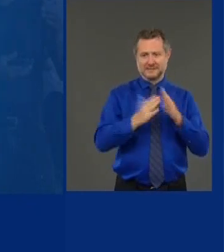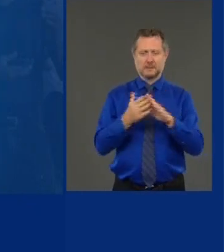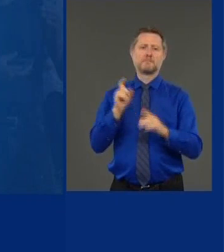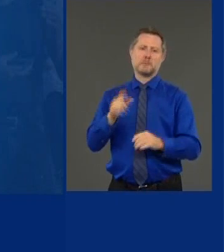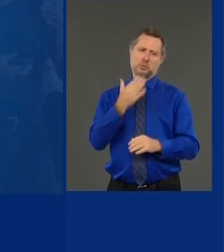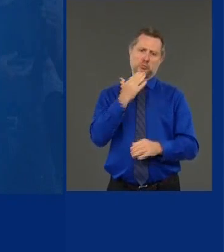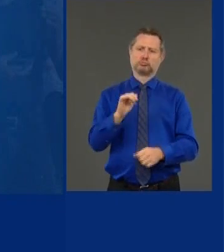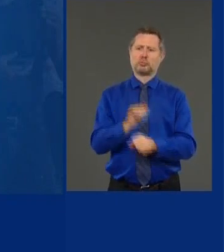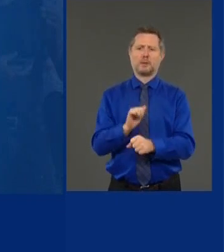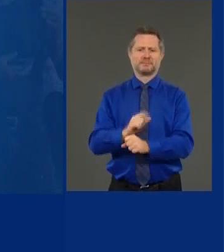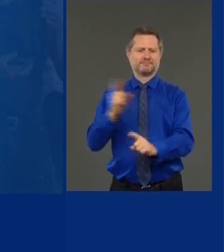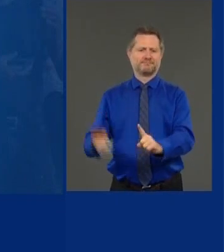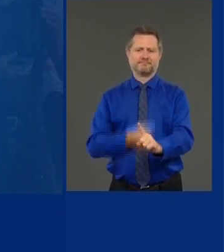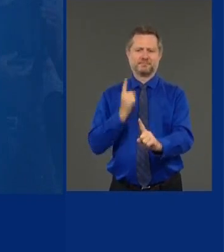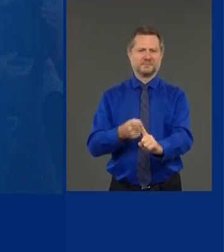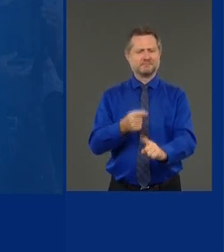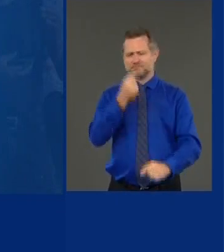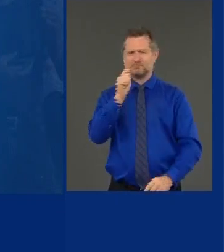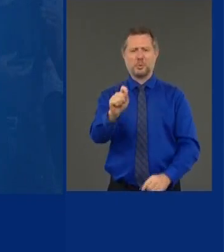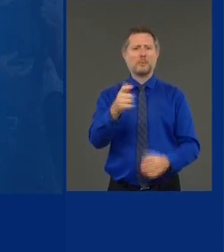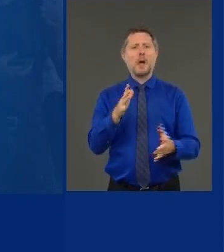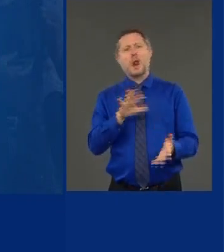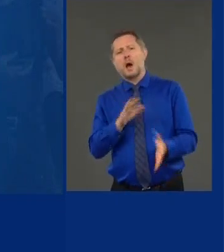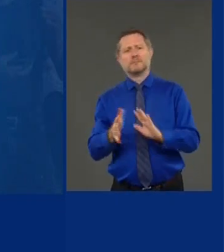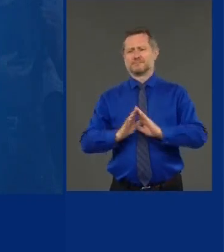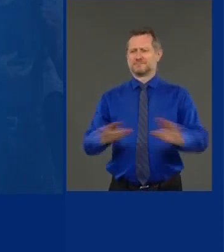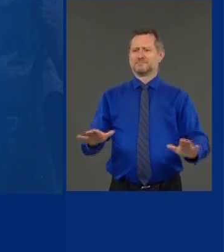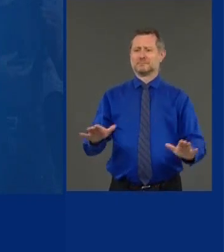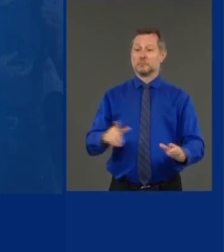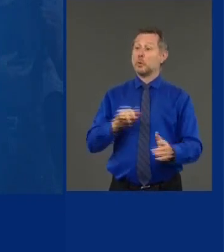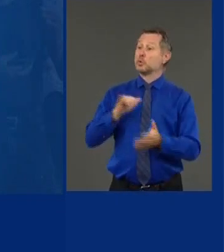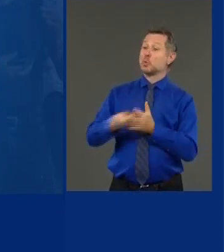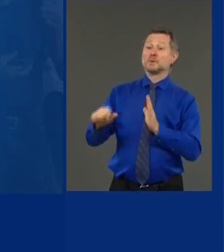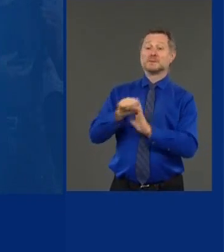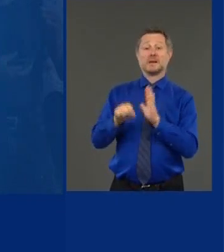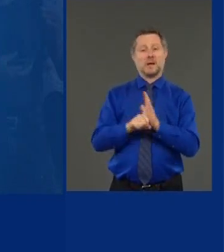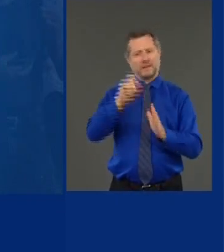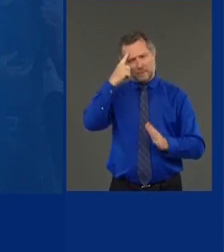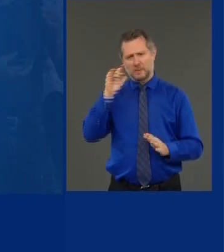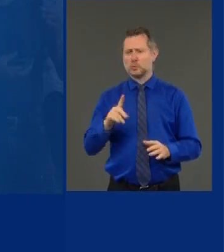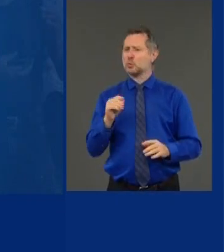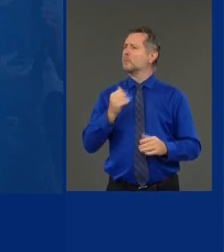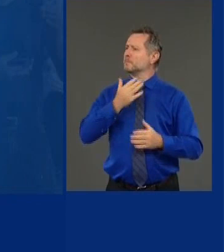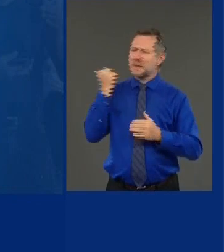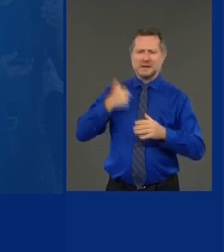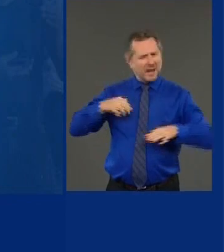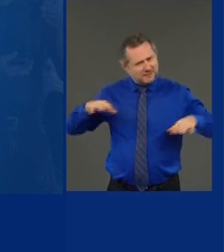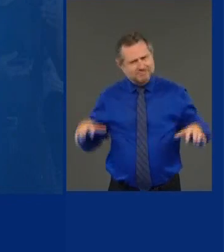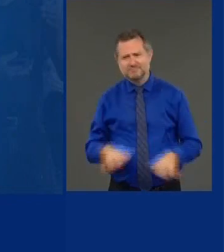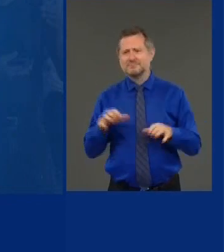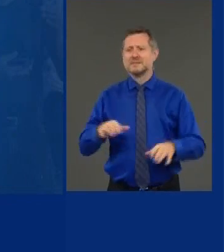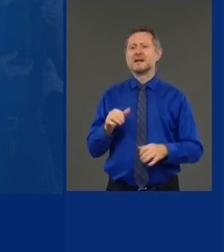DISCIPLINED. IN TERMS OF ENFORCEMENT, LOCAL GOVERNMENTS HAVE TO DO A BETTER JOB. I DON'T KNOW HOW ELSE TO SAY IT.